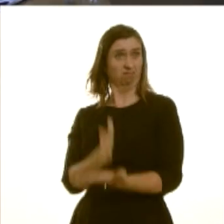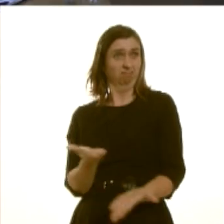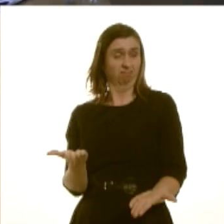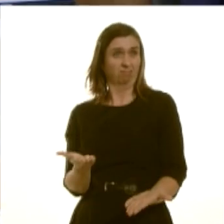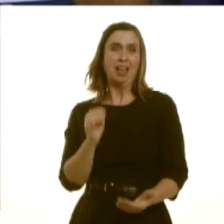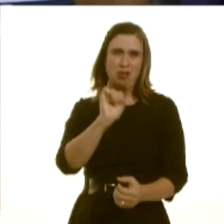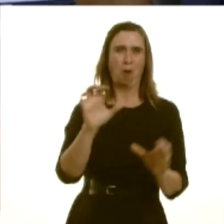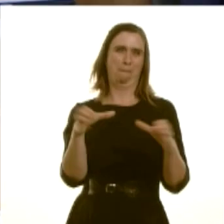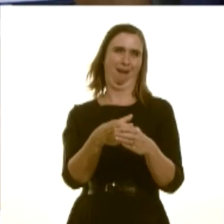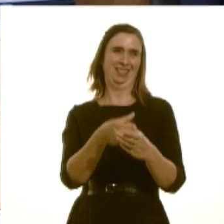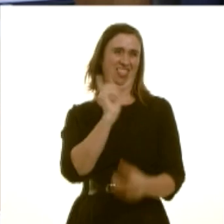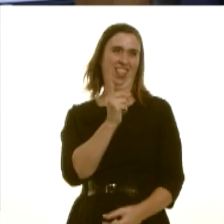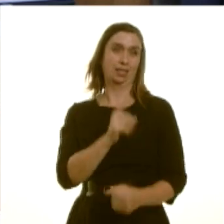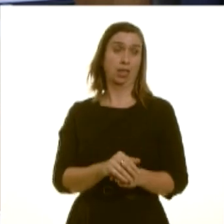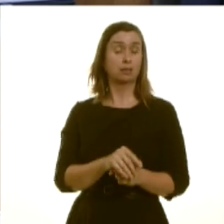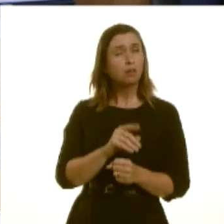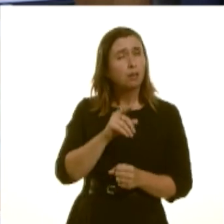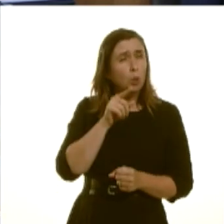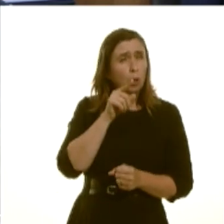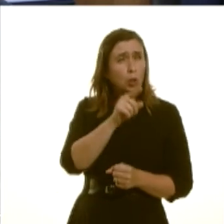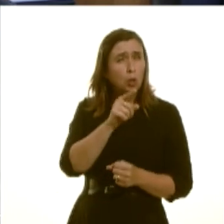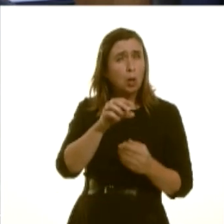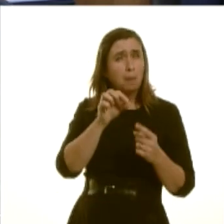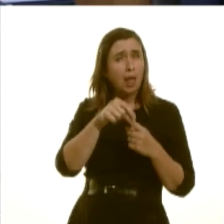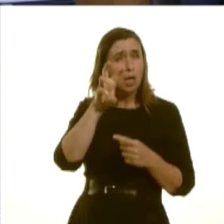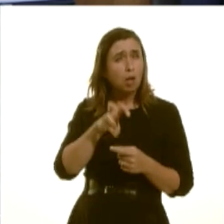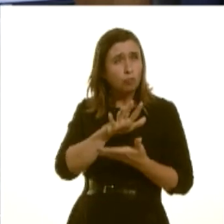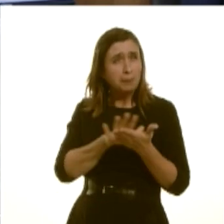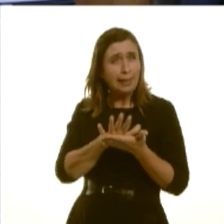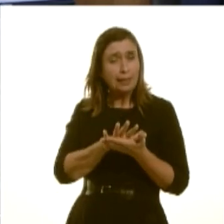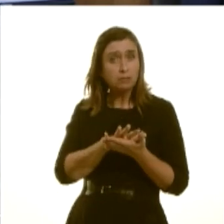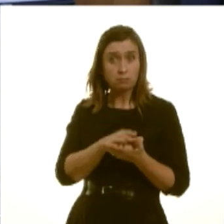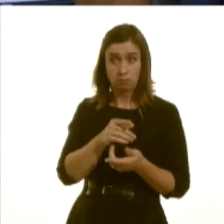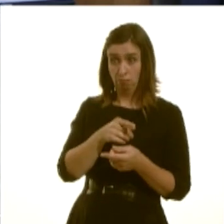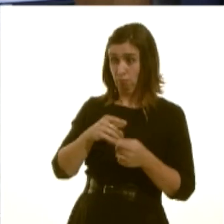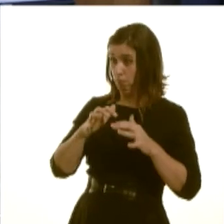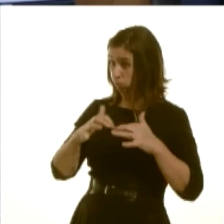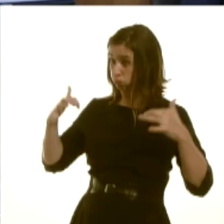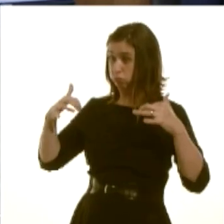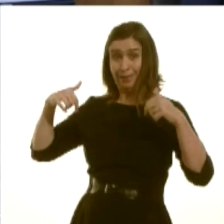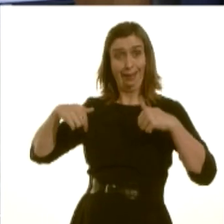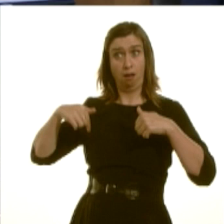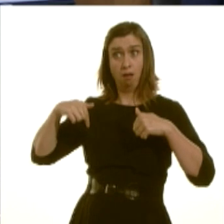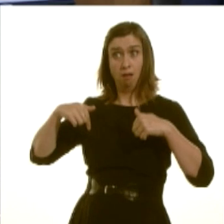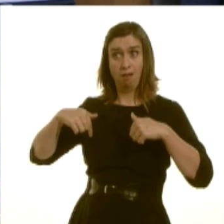party. Is she saying that all those people—those in this Chamber who are not of the same view